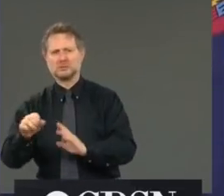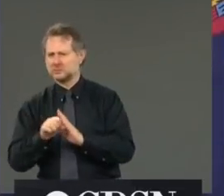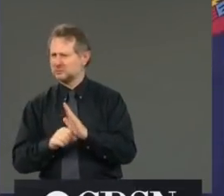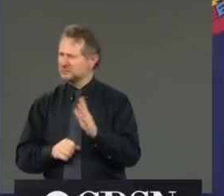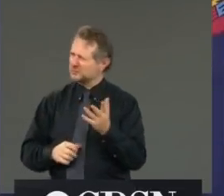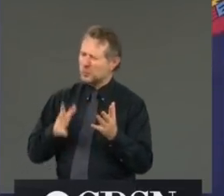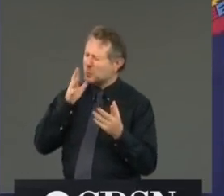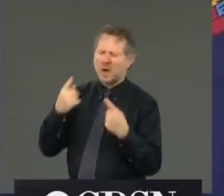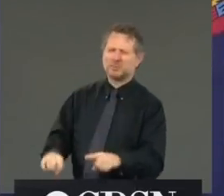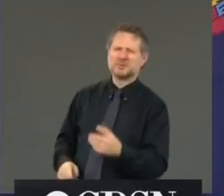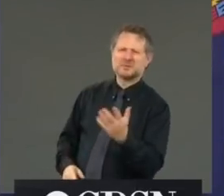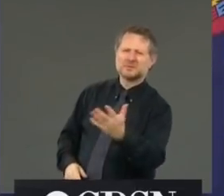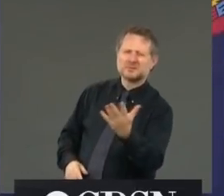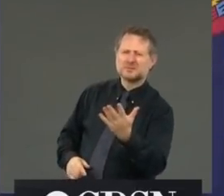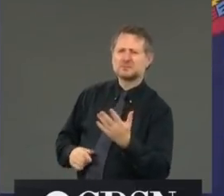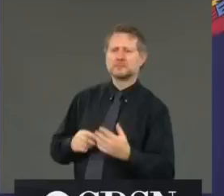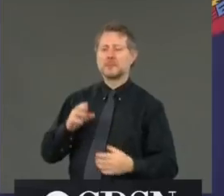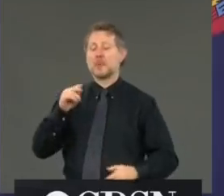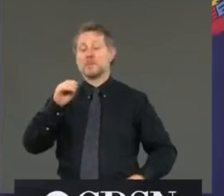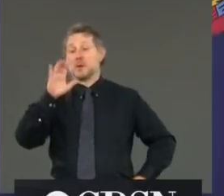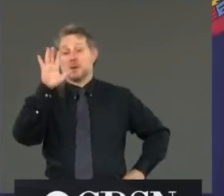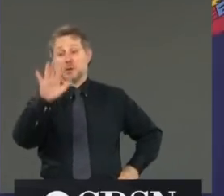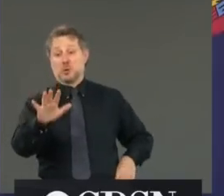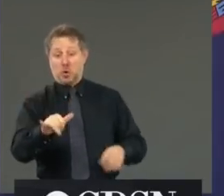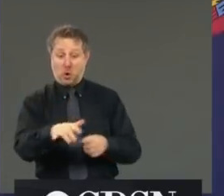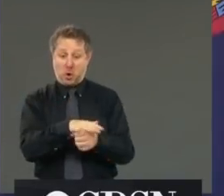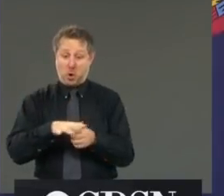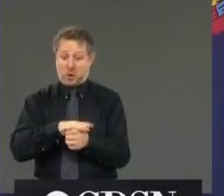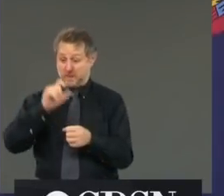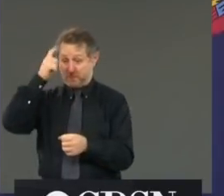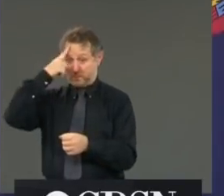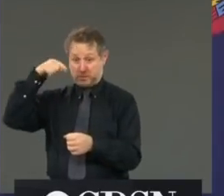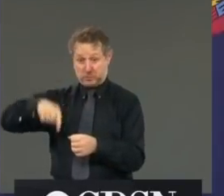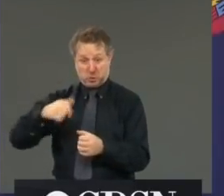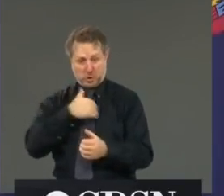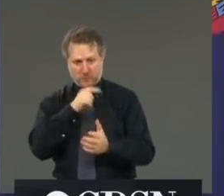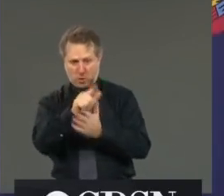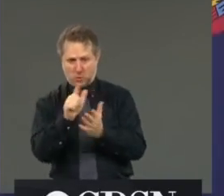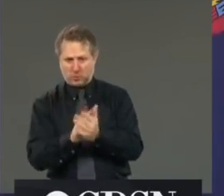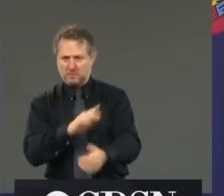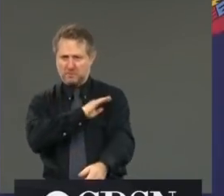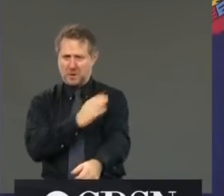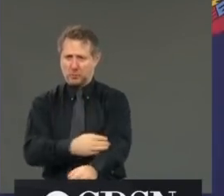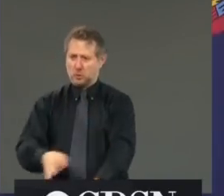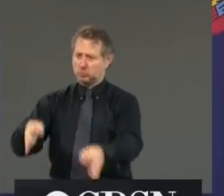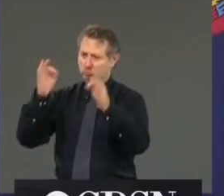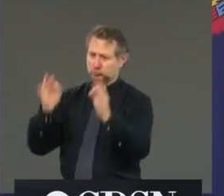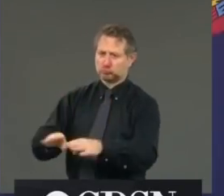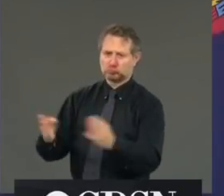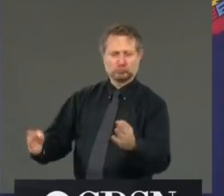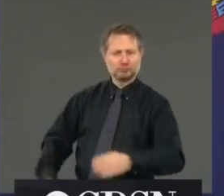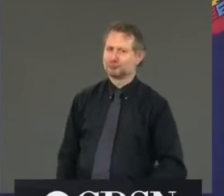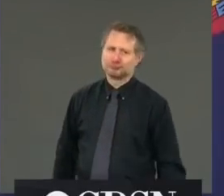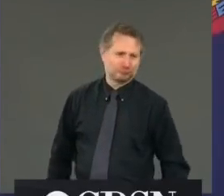QUESTION. WHAT HAPPENS IF THE CITY SAYS WE HAVE REACHED AND THE